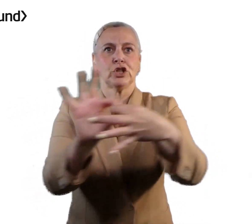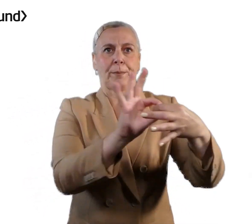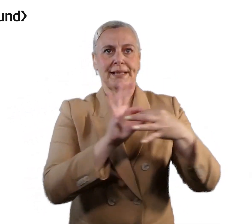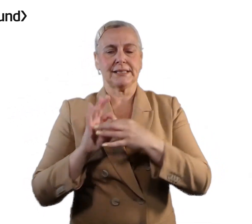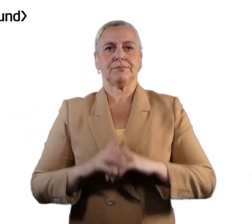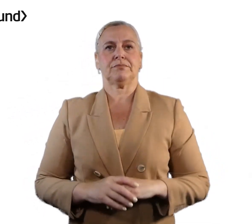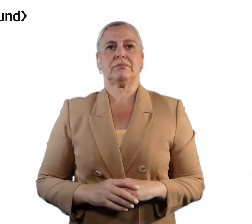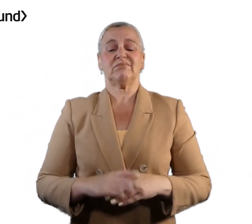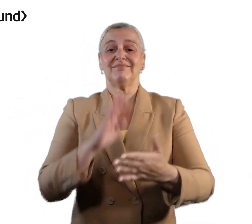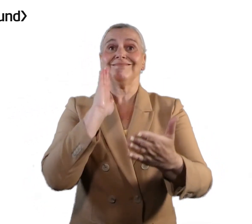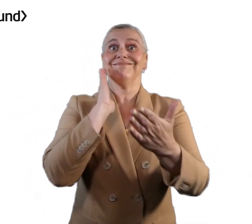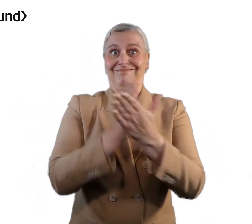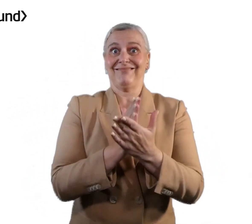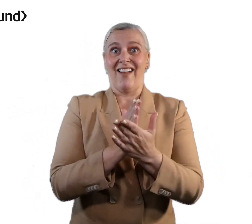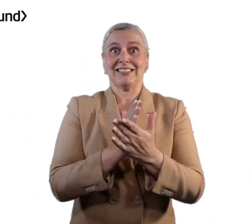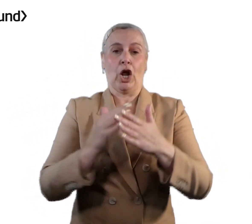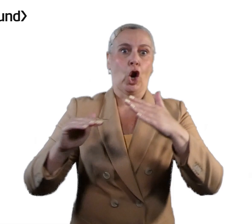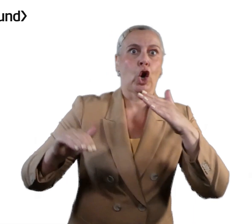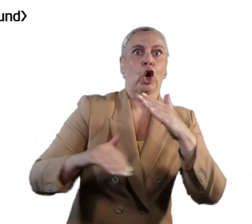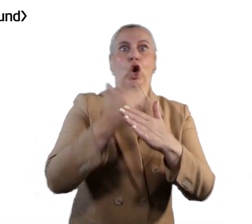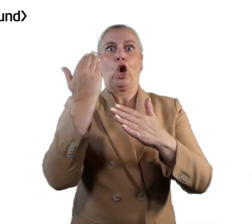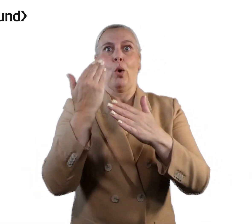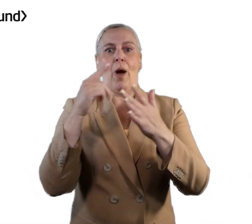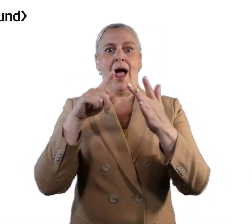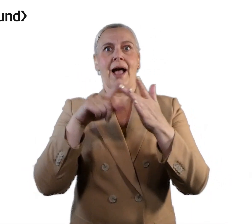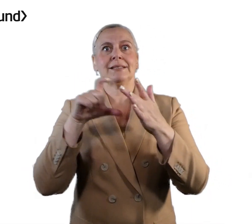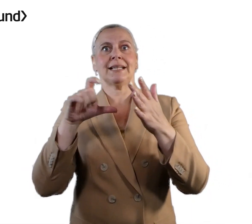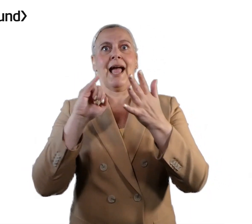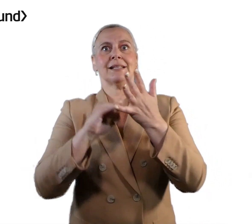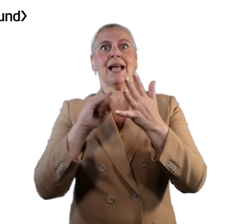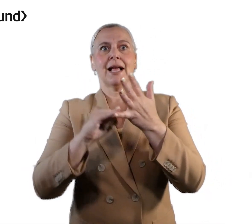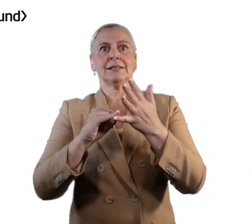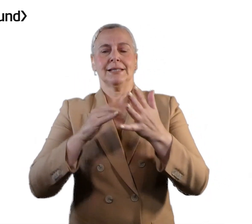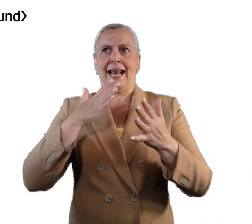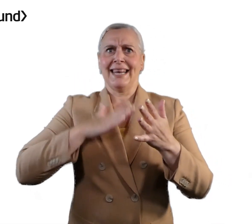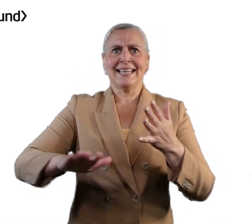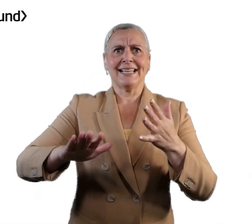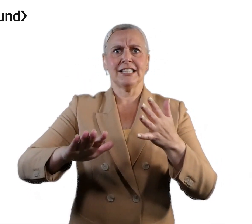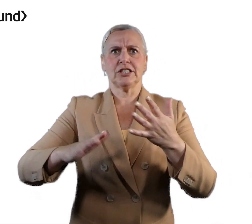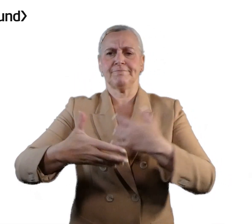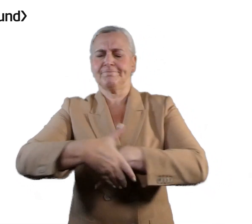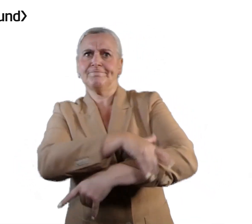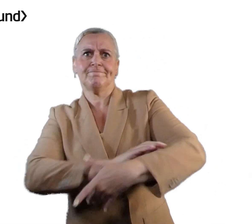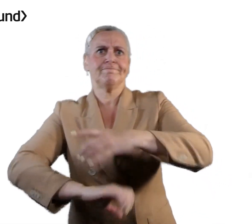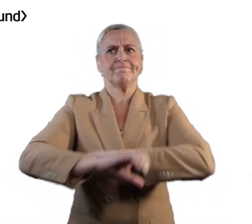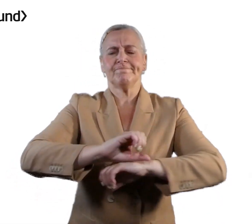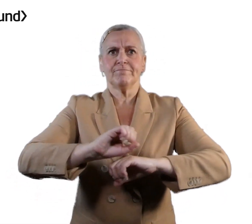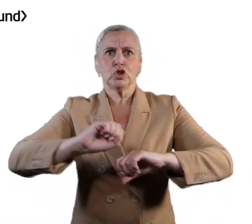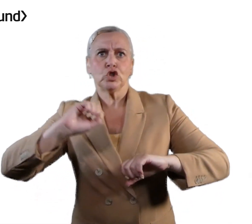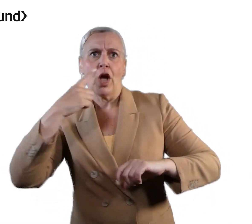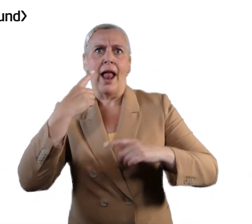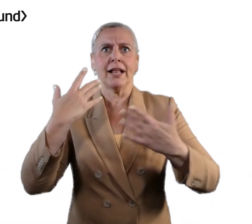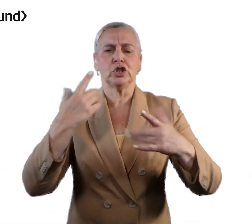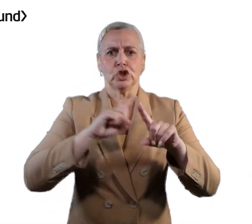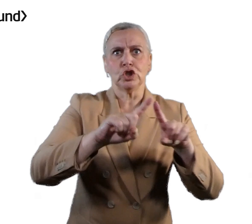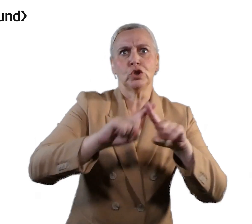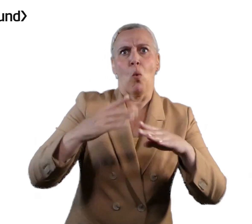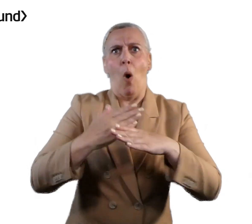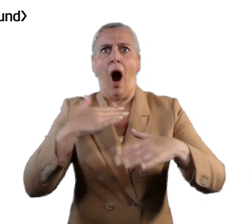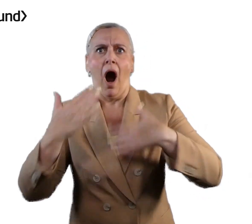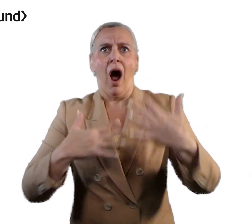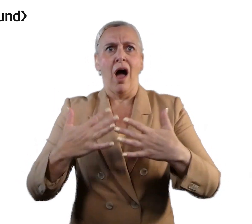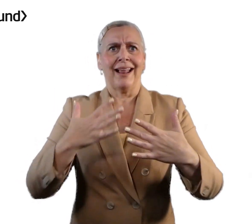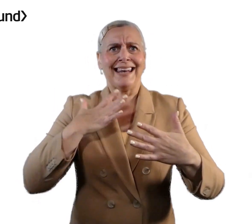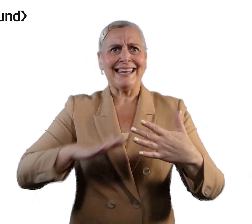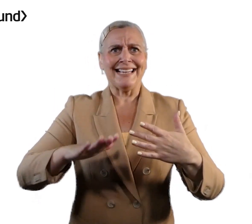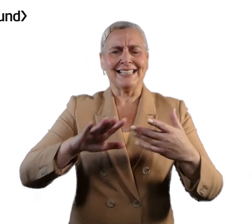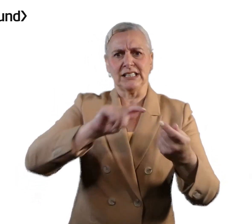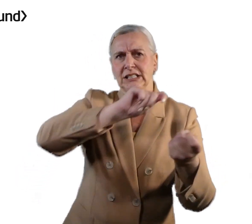Undoubtedly, the new ICSs need to challenge existing ways of working and re-orient